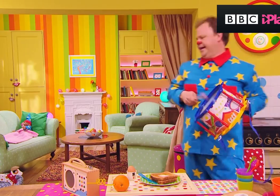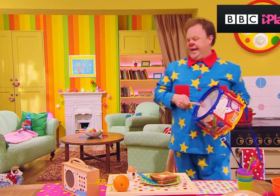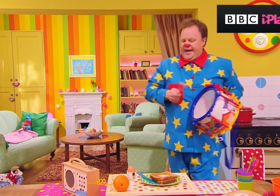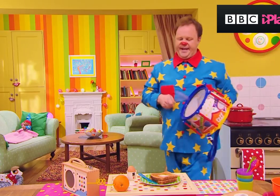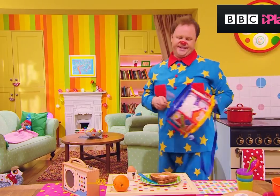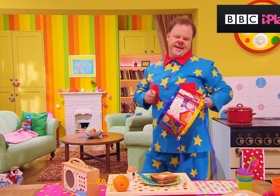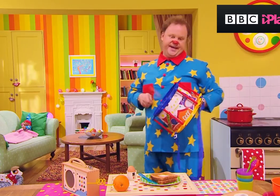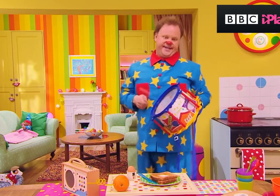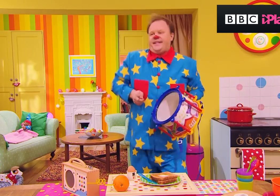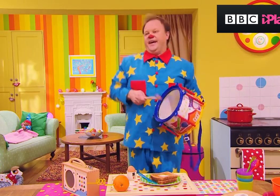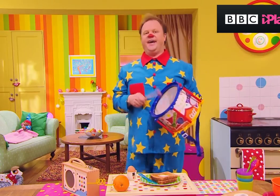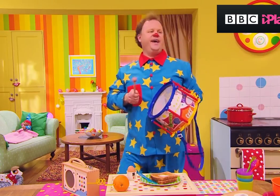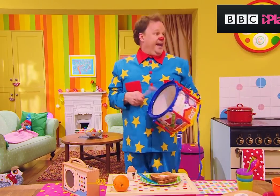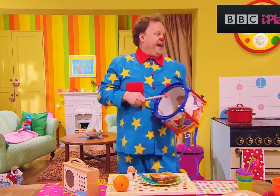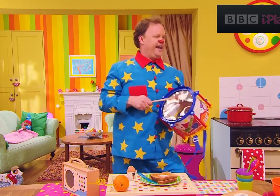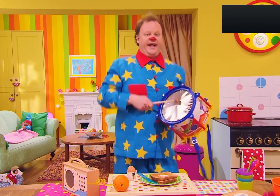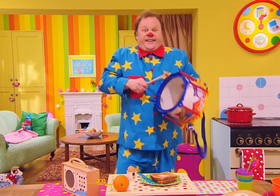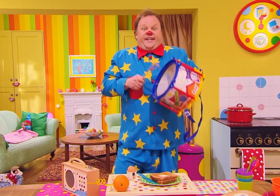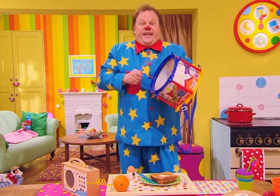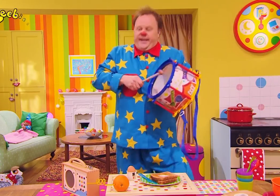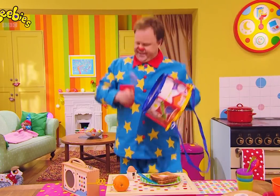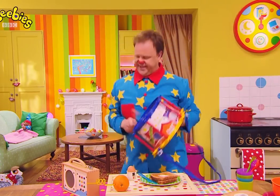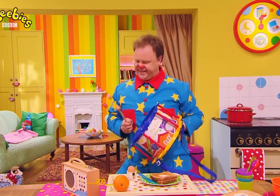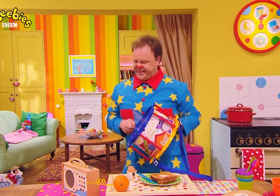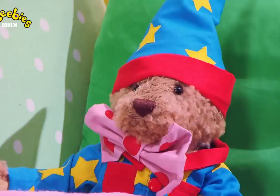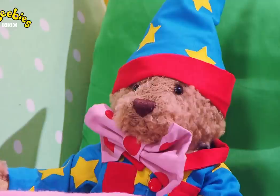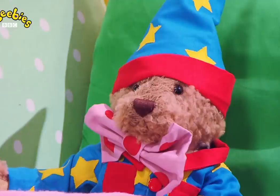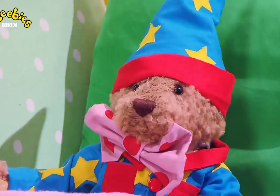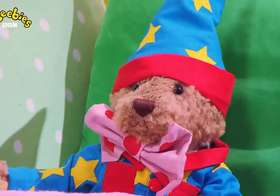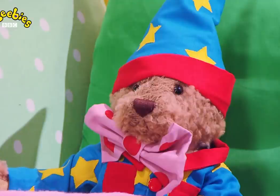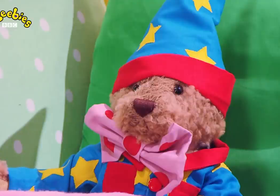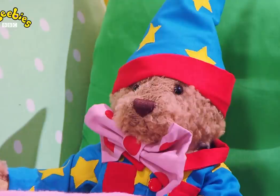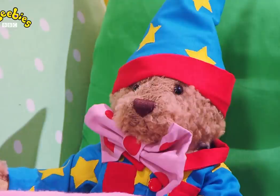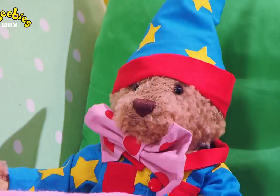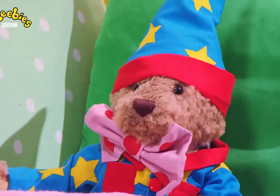not that sort of soldier mr tumble a toast soldier mr